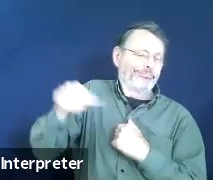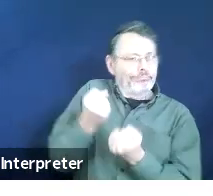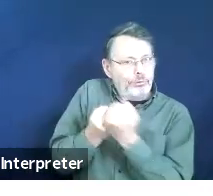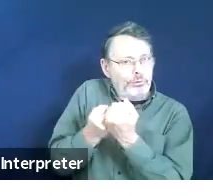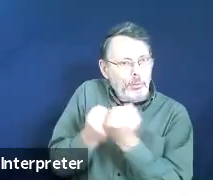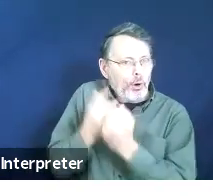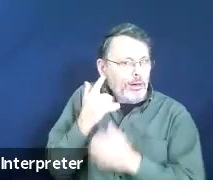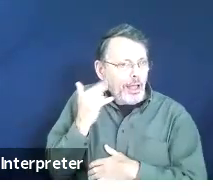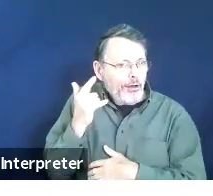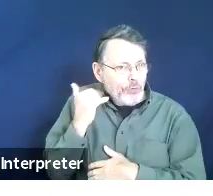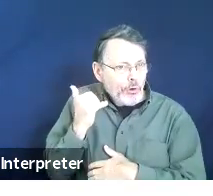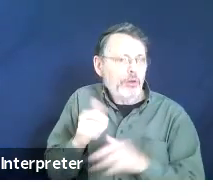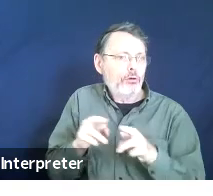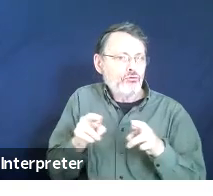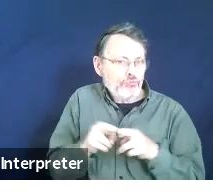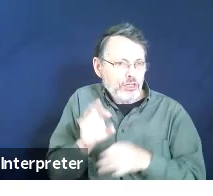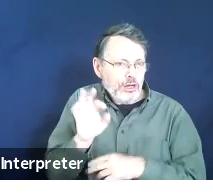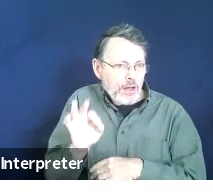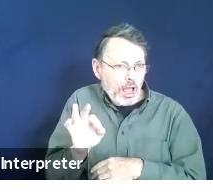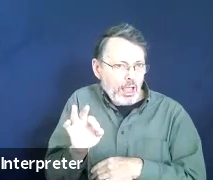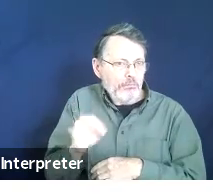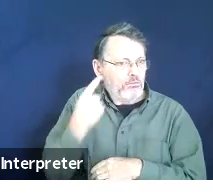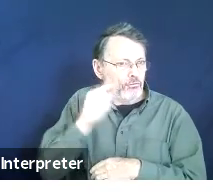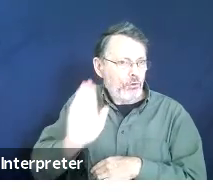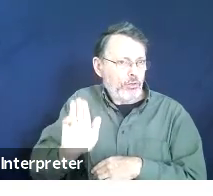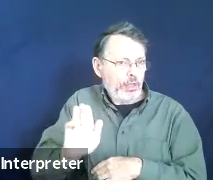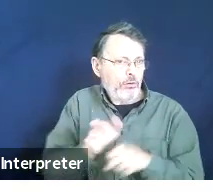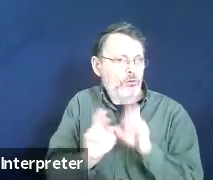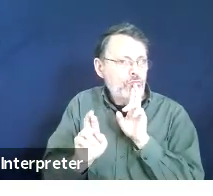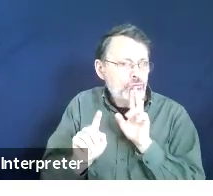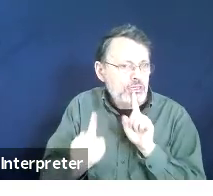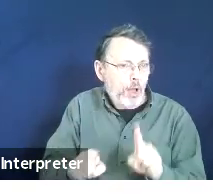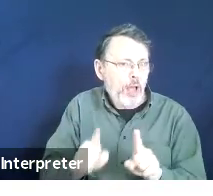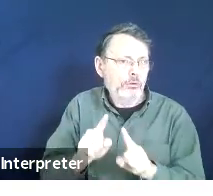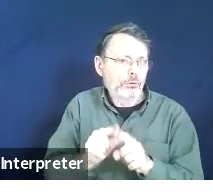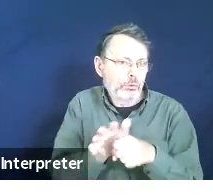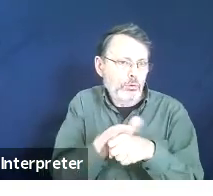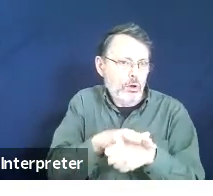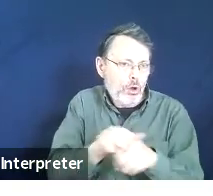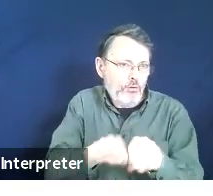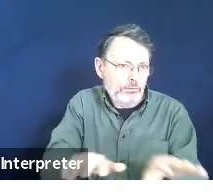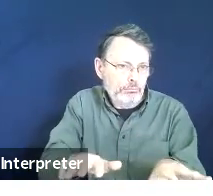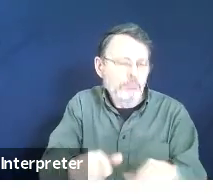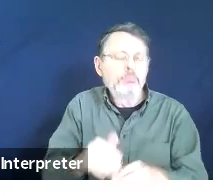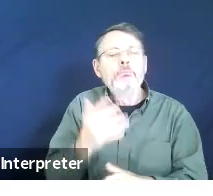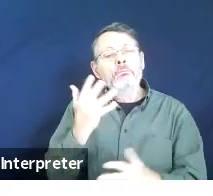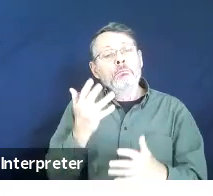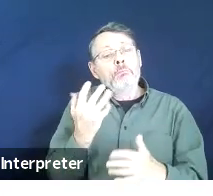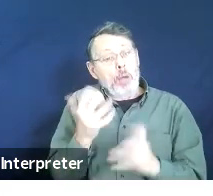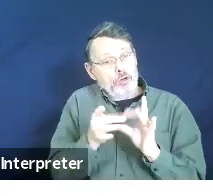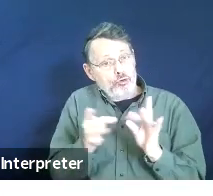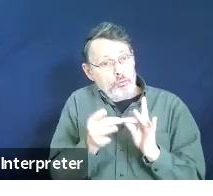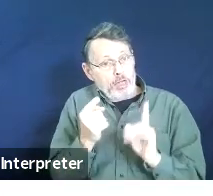in Region 9 in their COVID response. One thing I wanted to mention is we could not have done